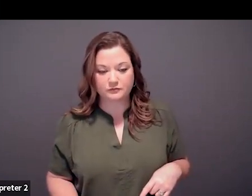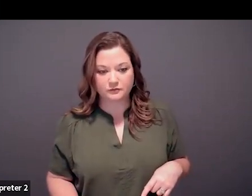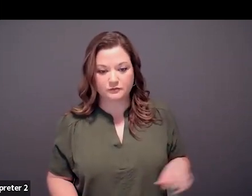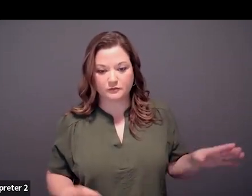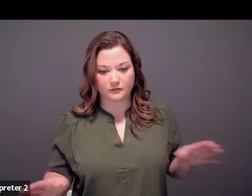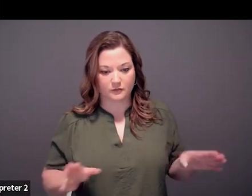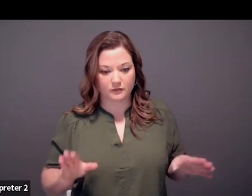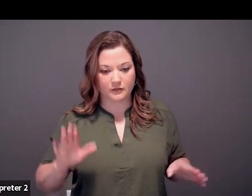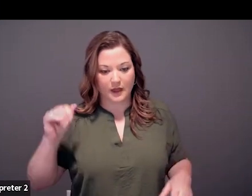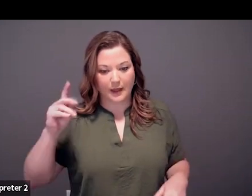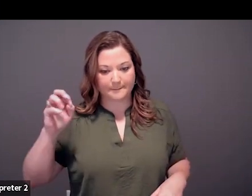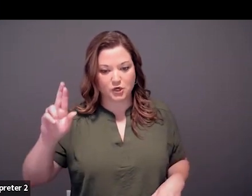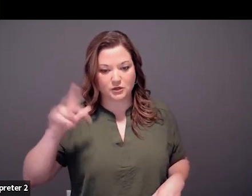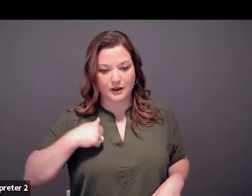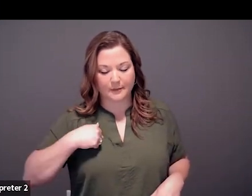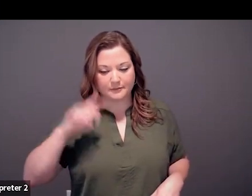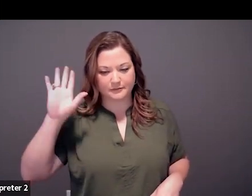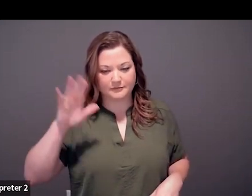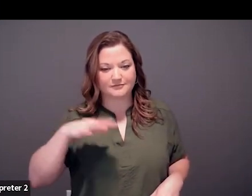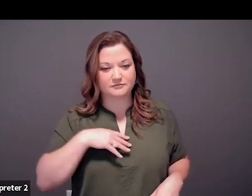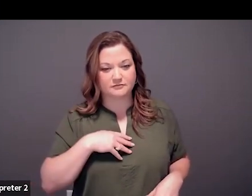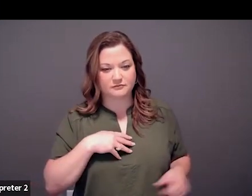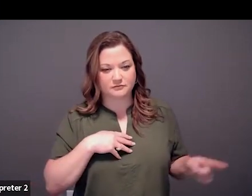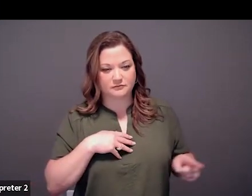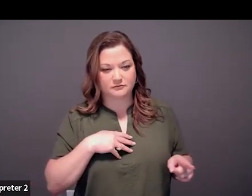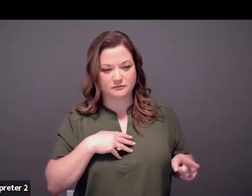I'm curious-- Go ahead Gen. When I was working with a client,